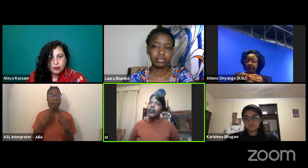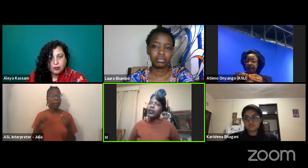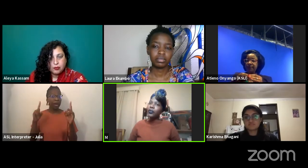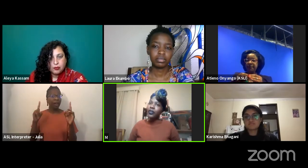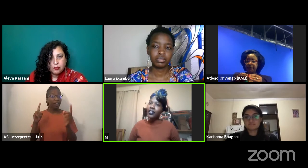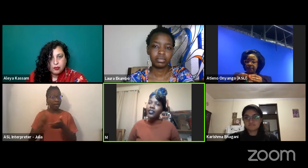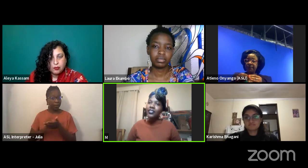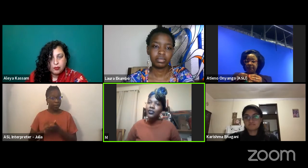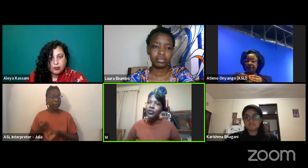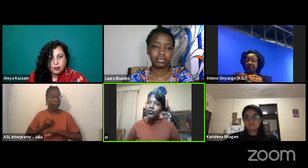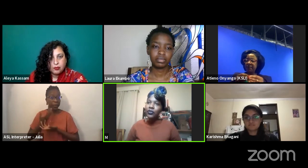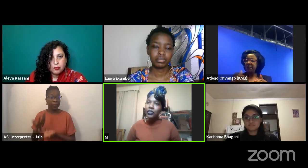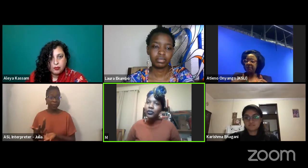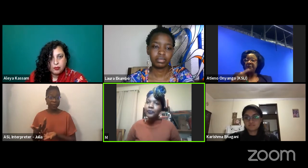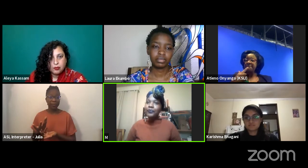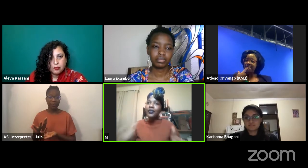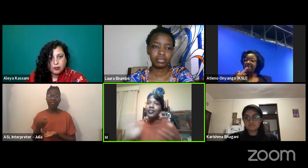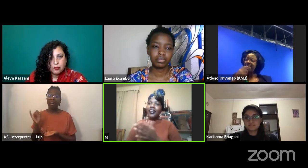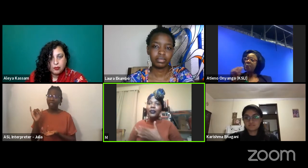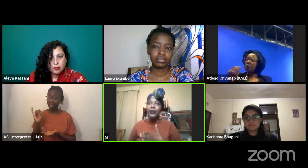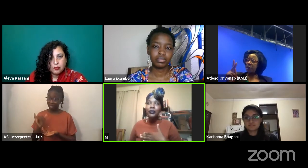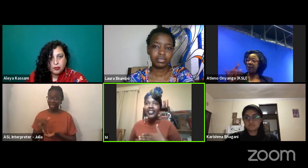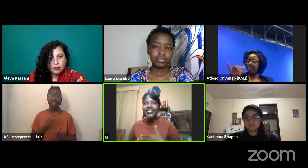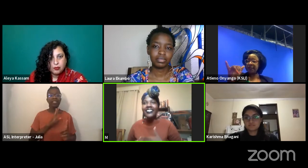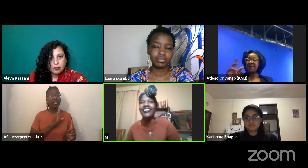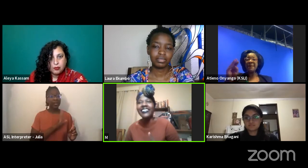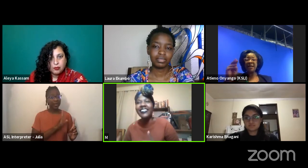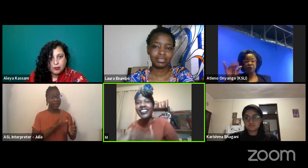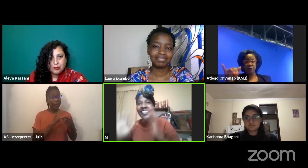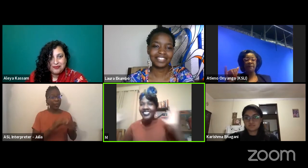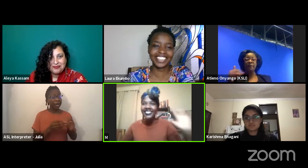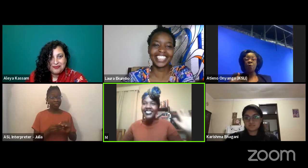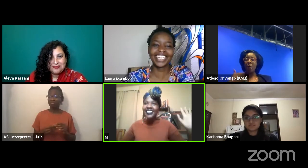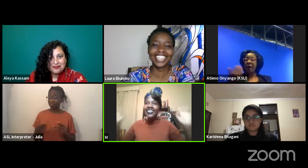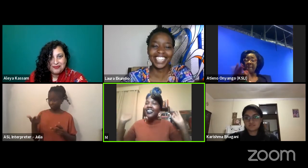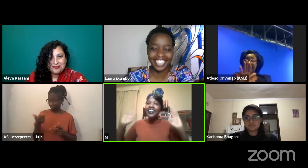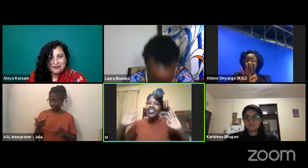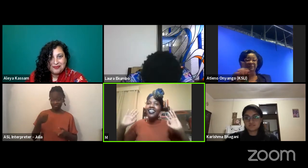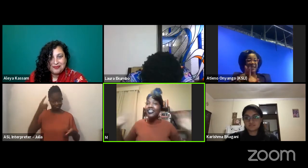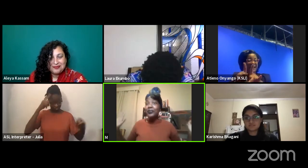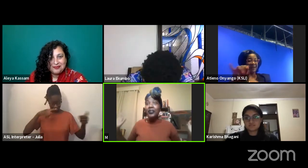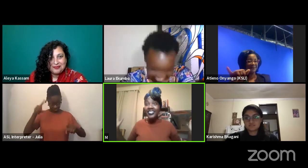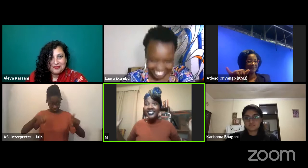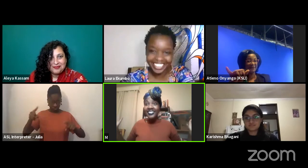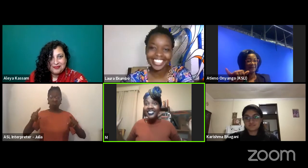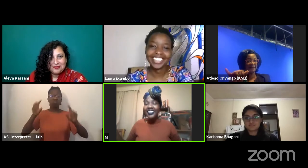and we're like, okay, so that's the story Field Marshal And we went to bed like that's what it is.